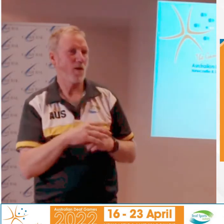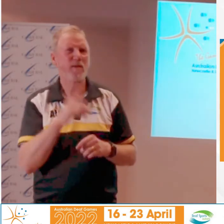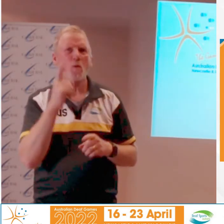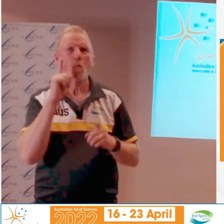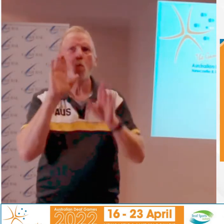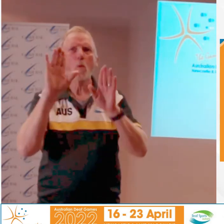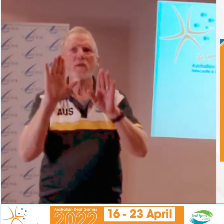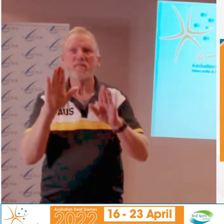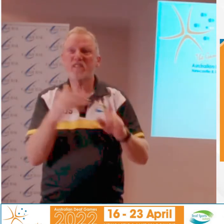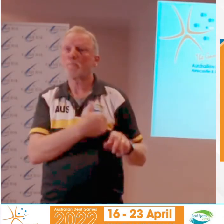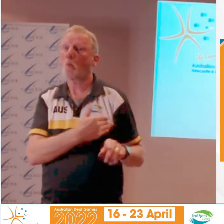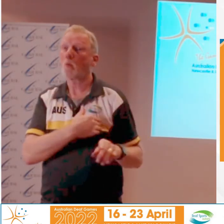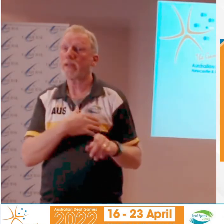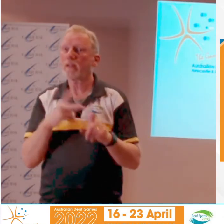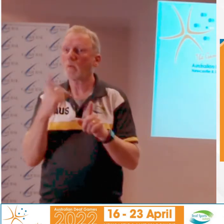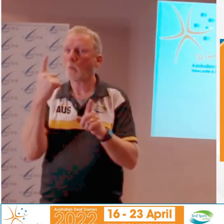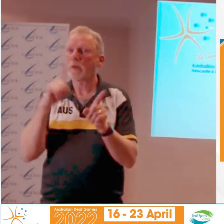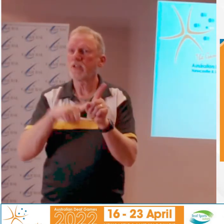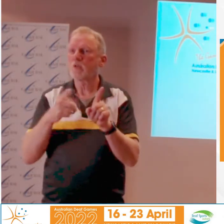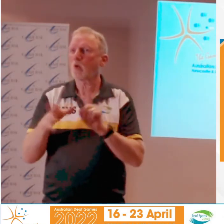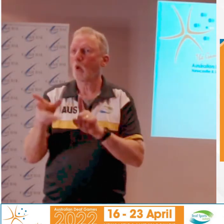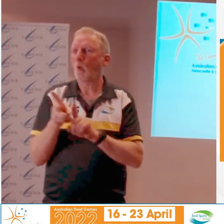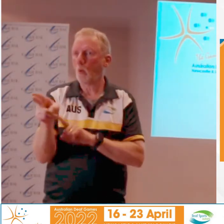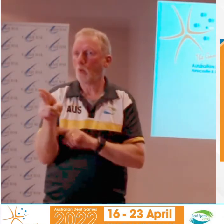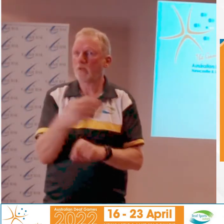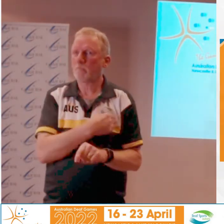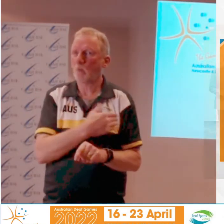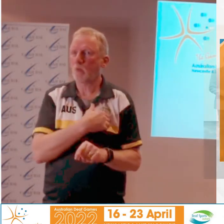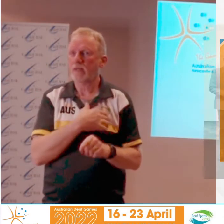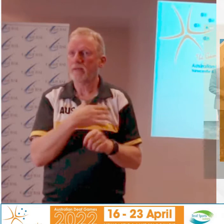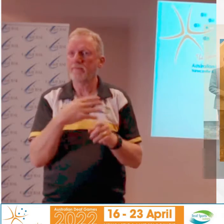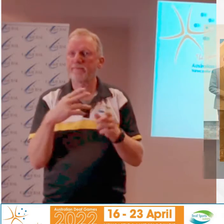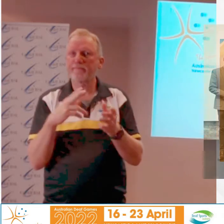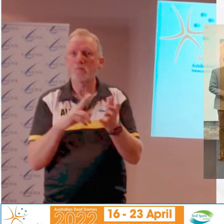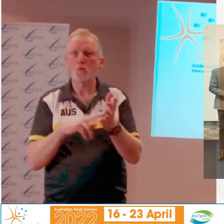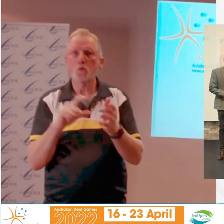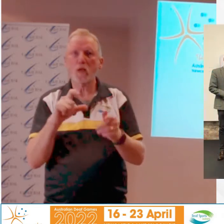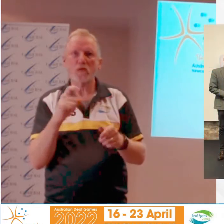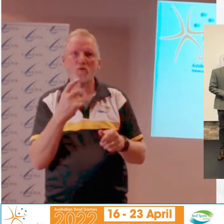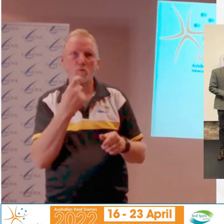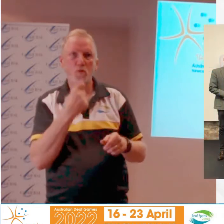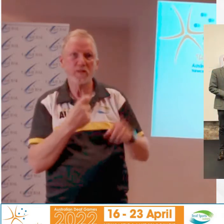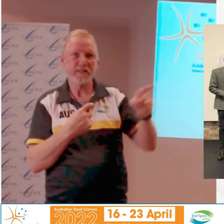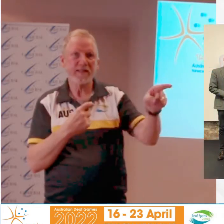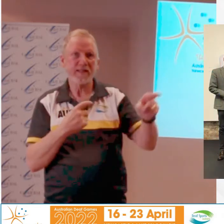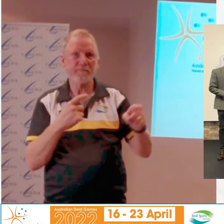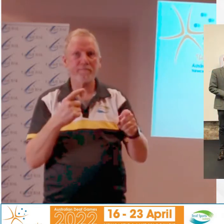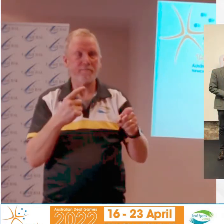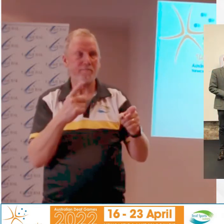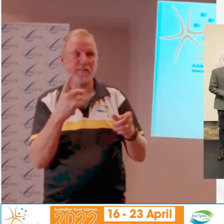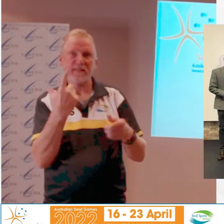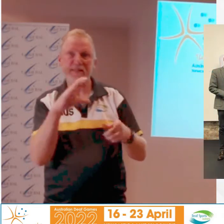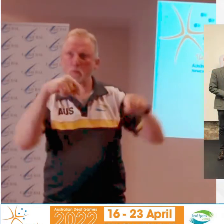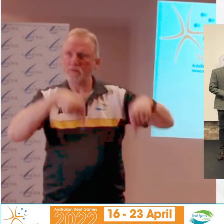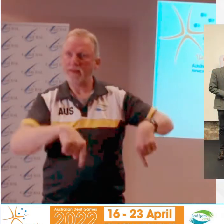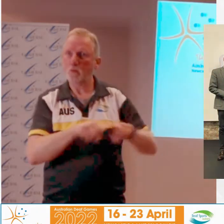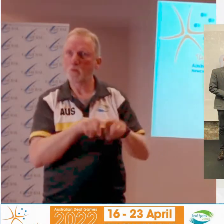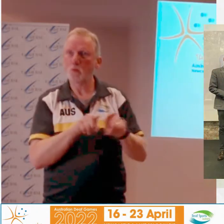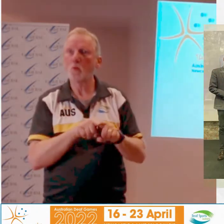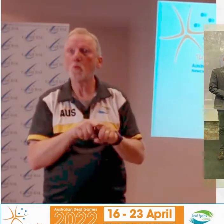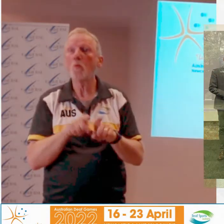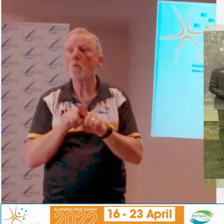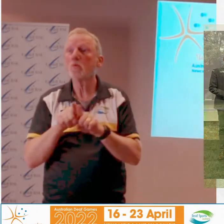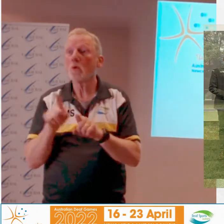thank you Cindy the one year to go launch event this morning at Newcastle museum as i mentioned um